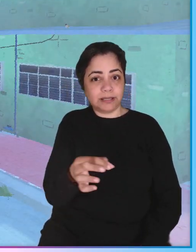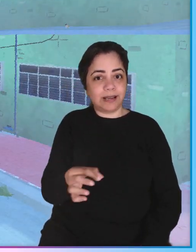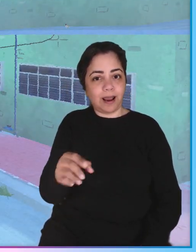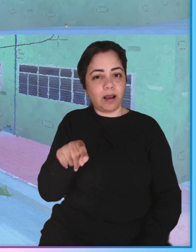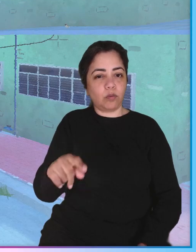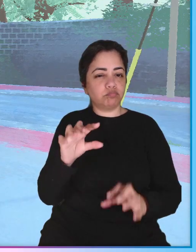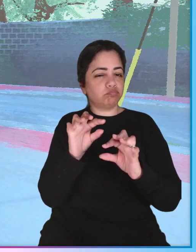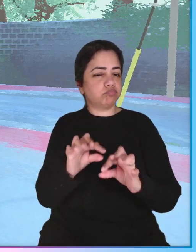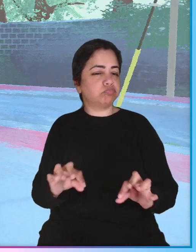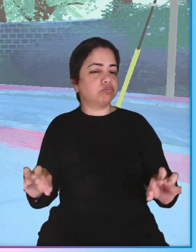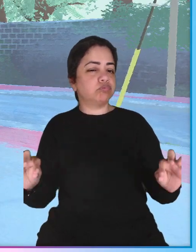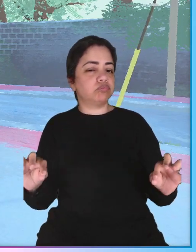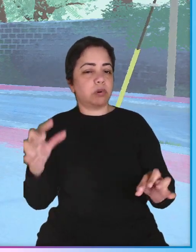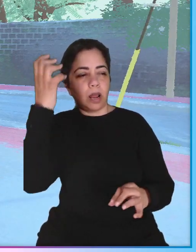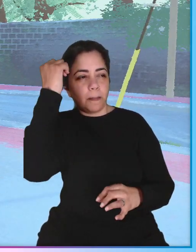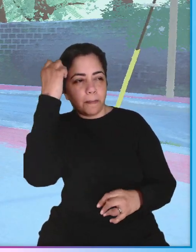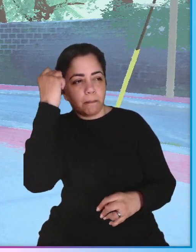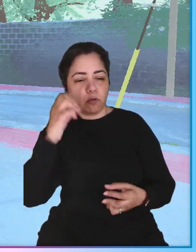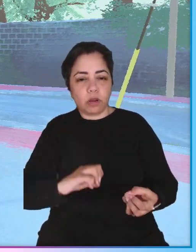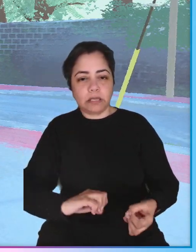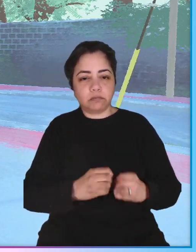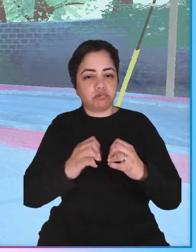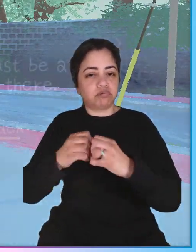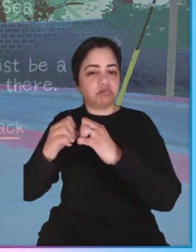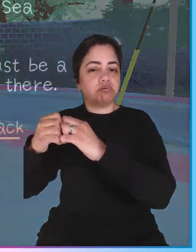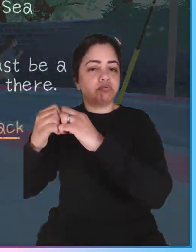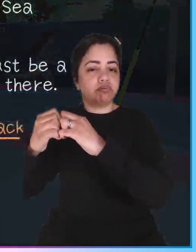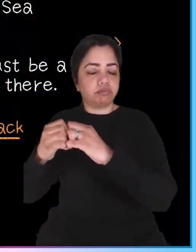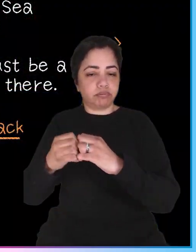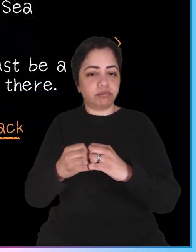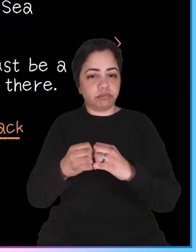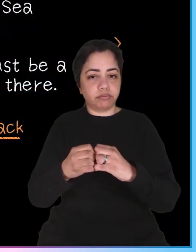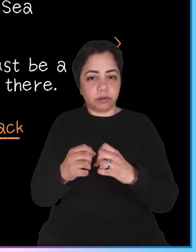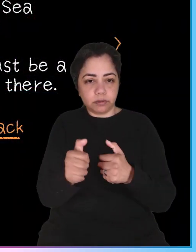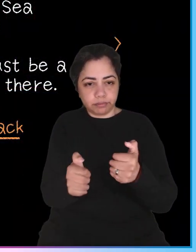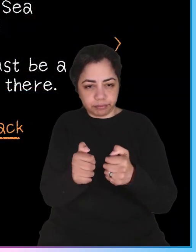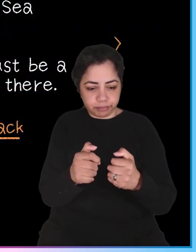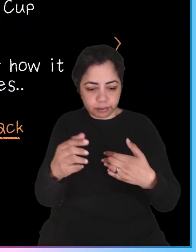The game’s story is broken into small bite bite-size episodes where you can explore